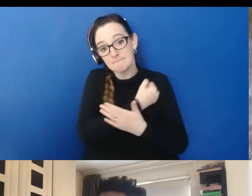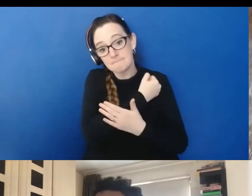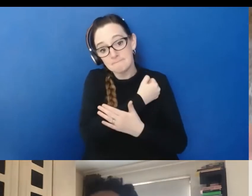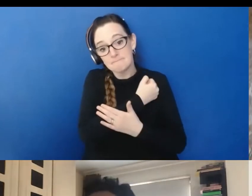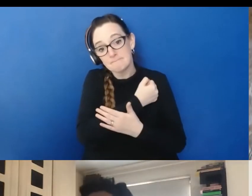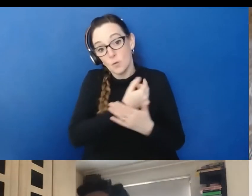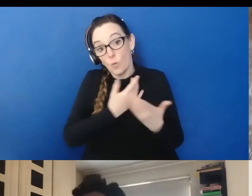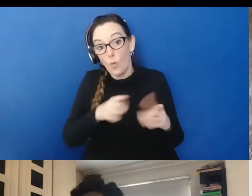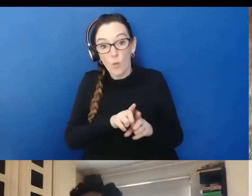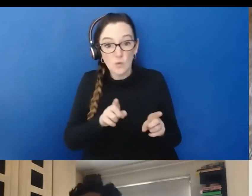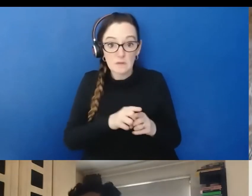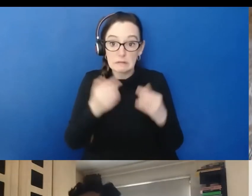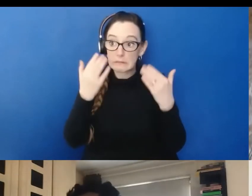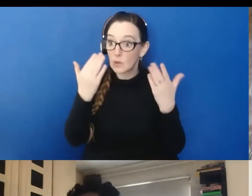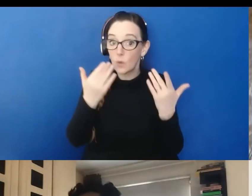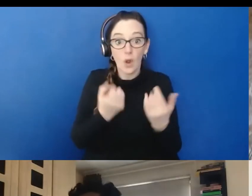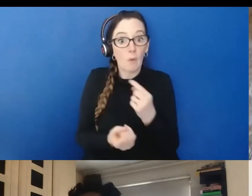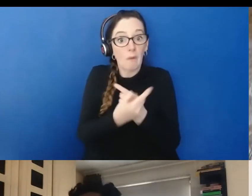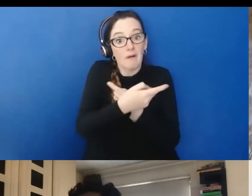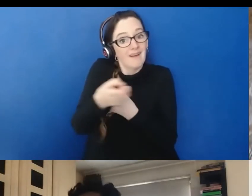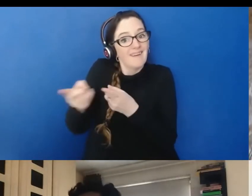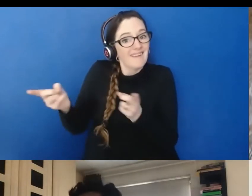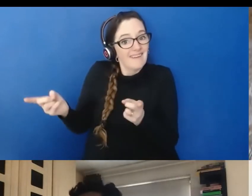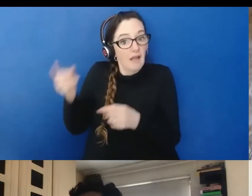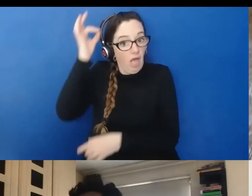Because you cannot know everything and sometimes it happens that you open up a conversation